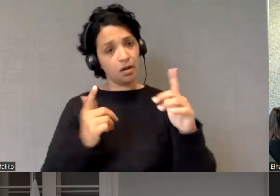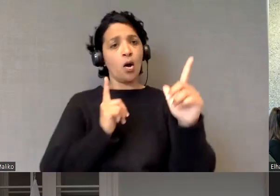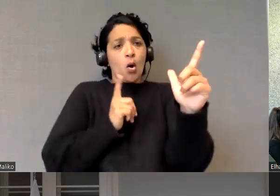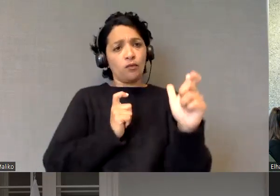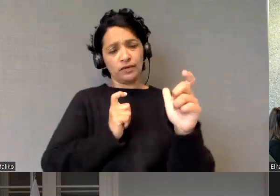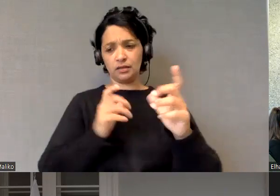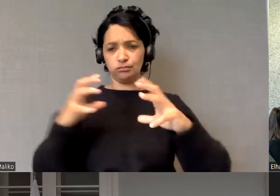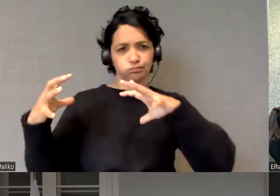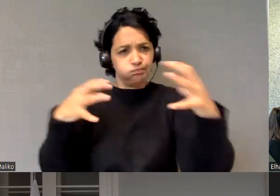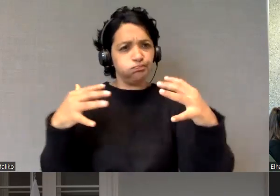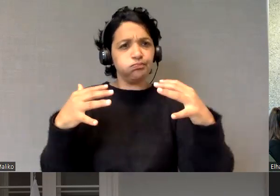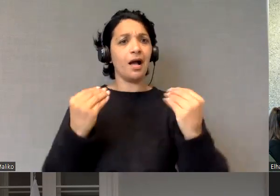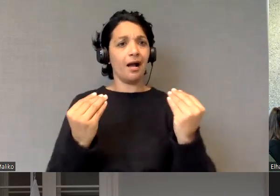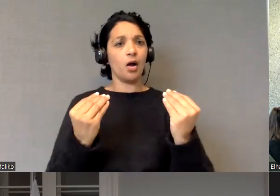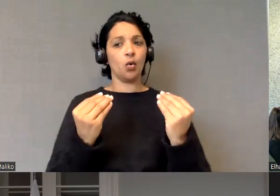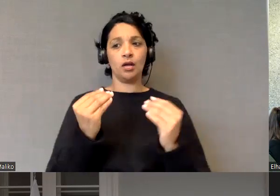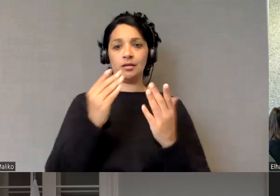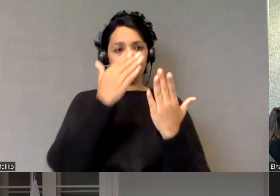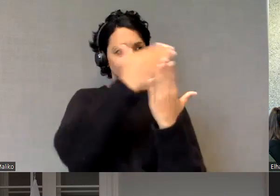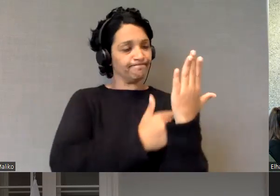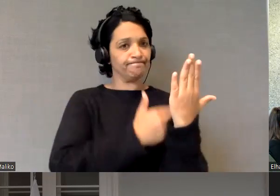and prepare and their military manuals say.